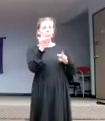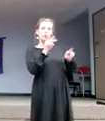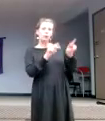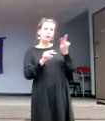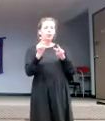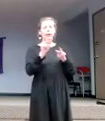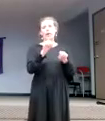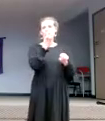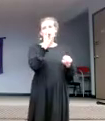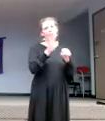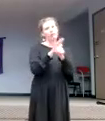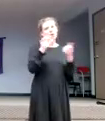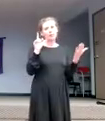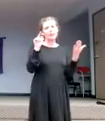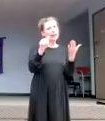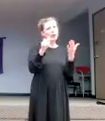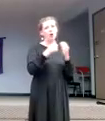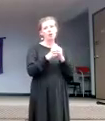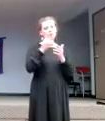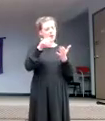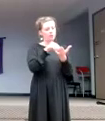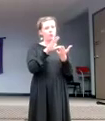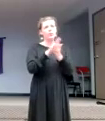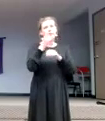or confirm later on down the road. So we have to put those dates in there for the state's